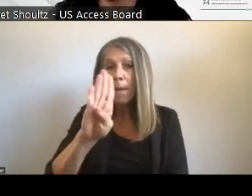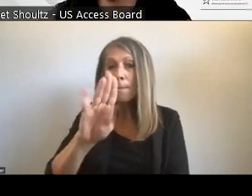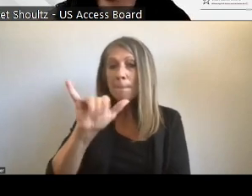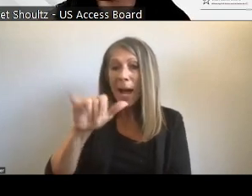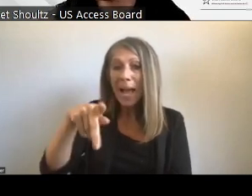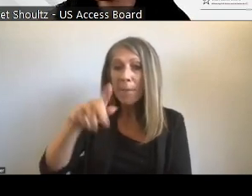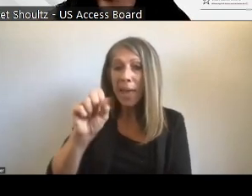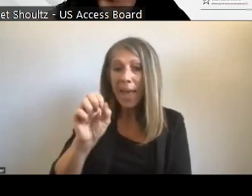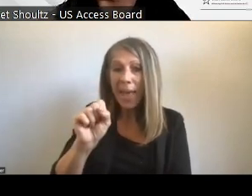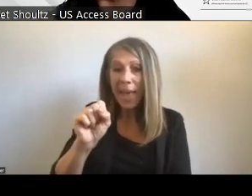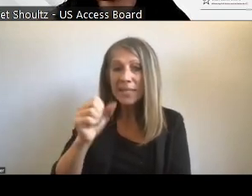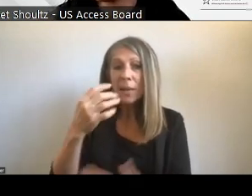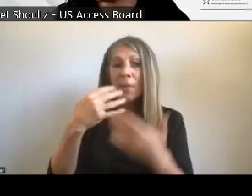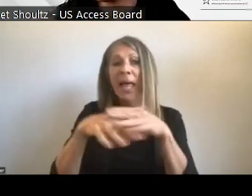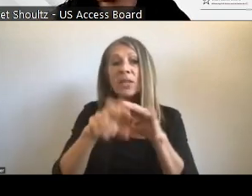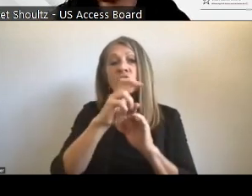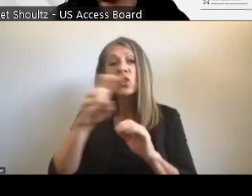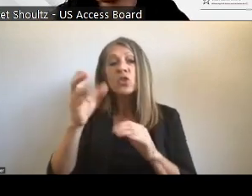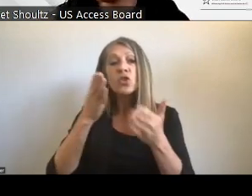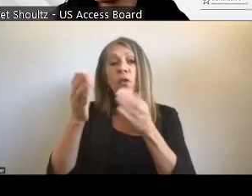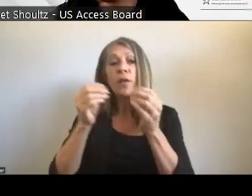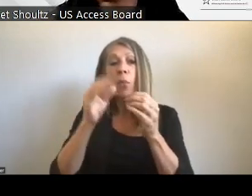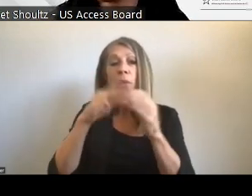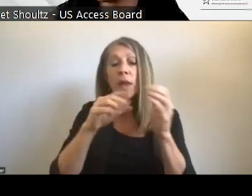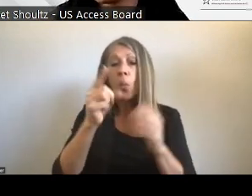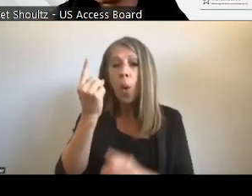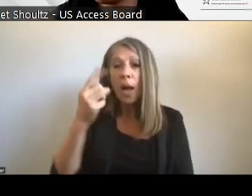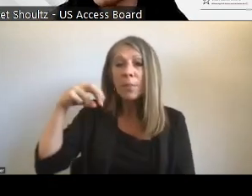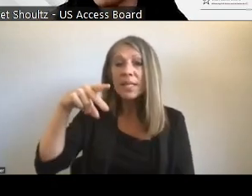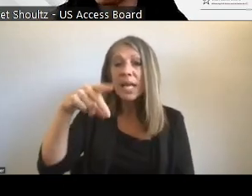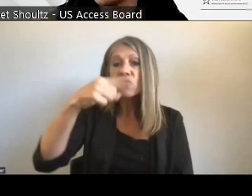where blended transitions serving more than one pedestrian circulation path